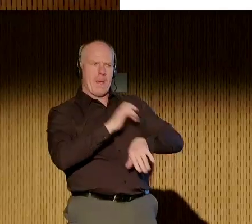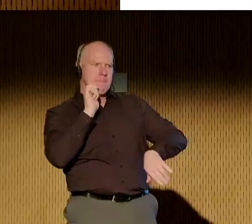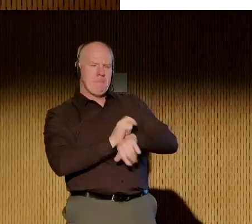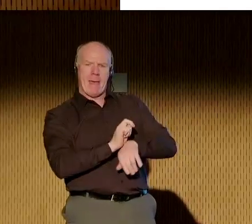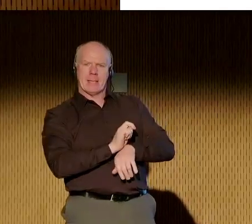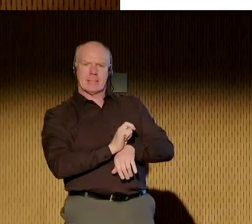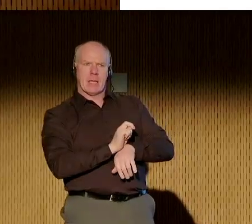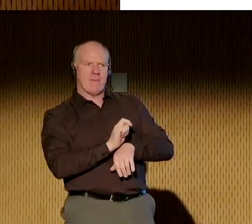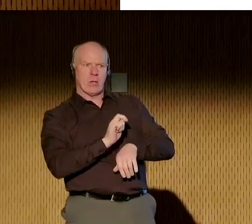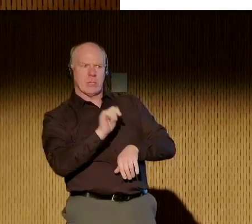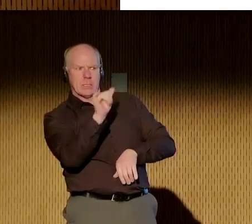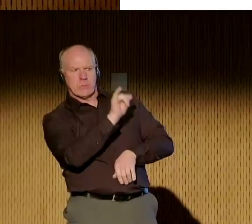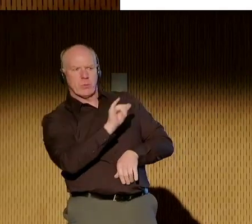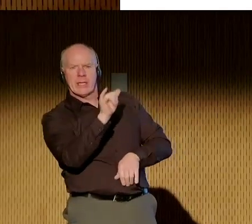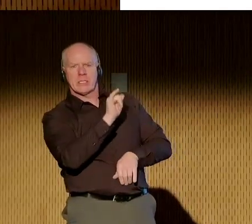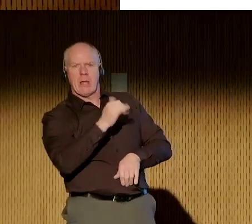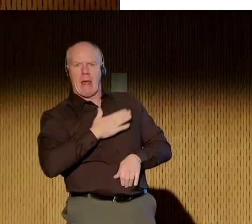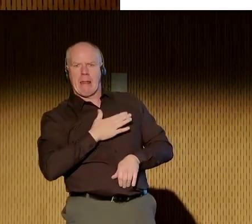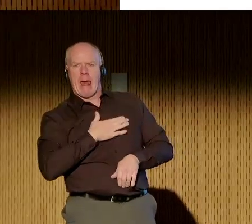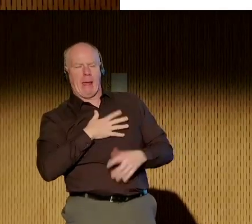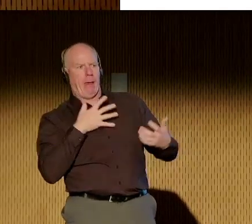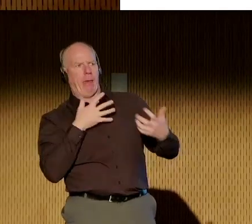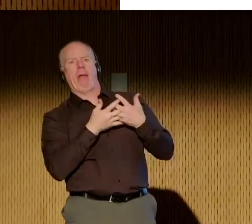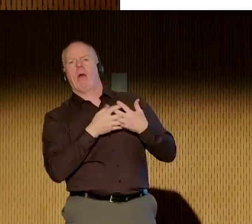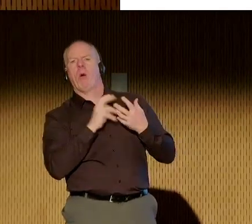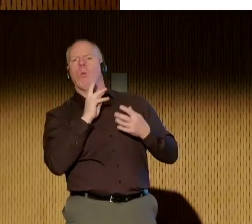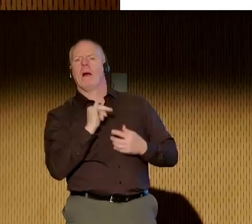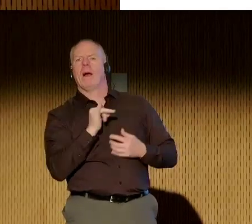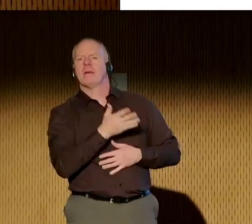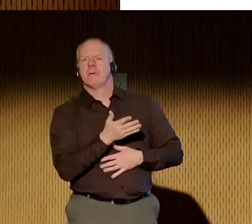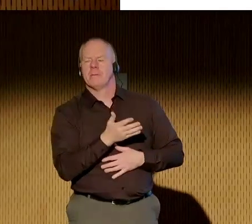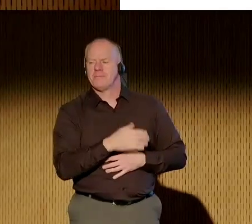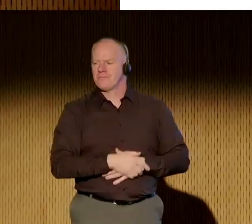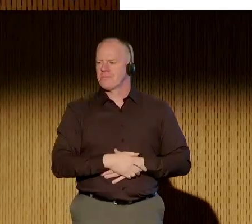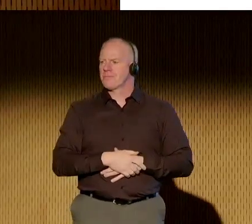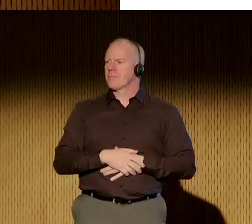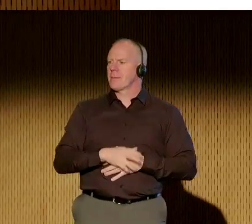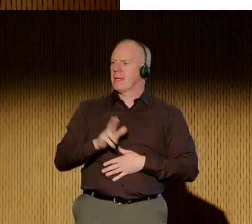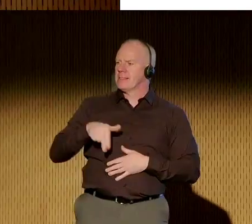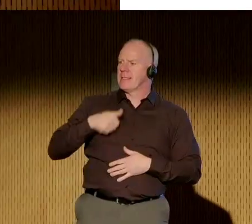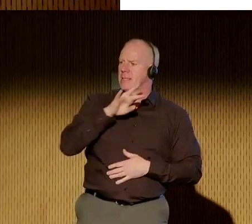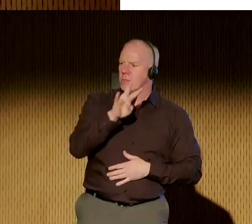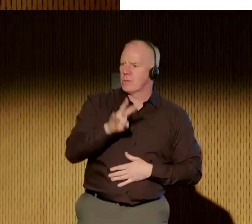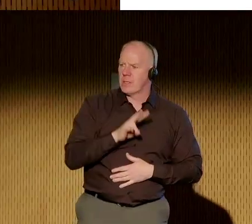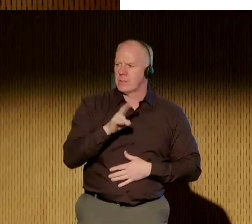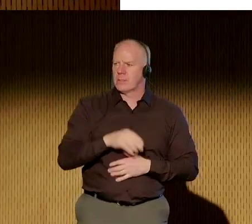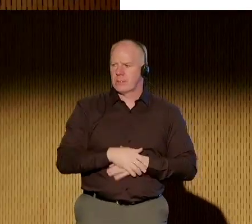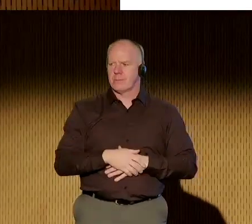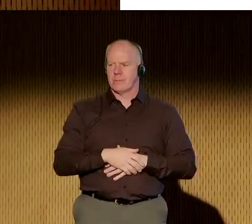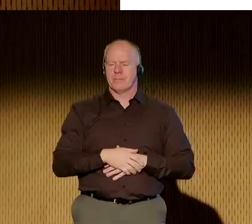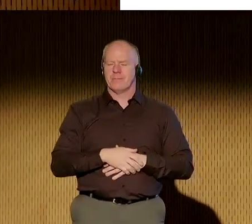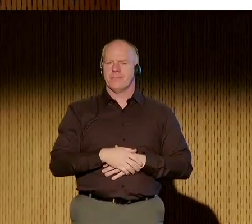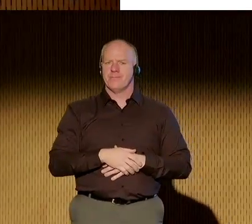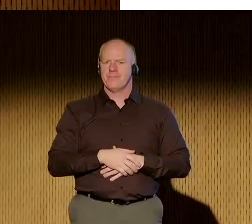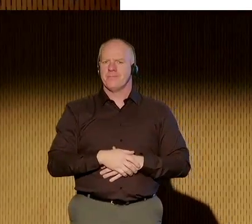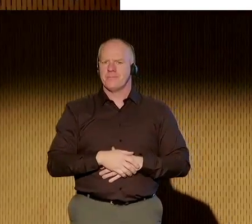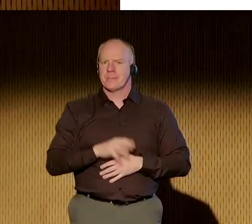identifying which spatial element resonates with them and why. And then the next question is yeah,